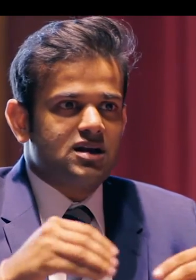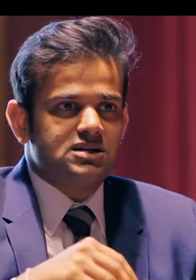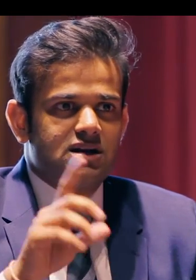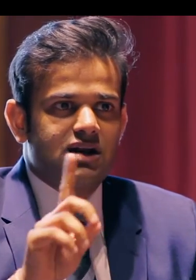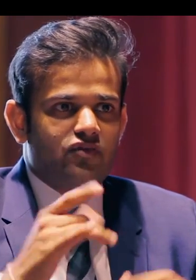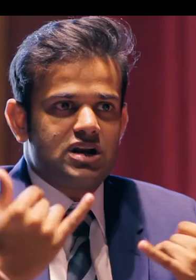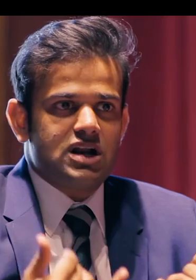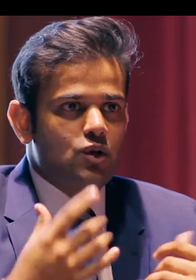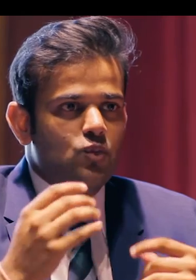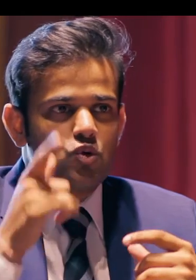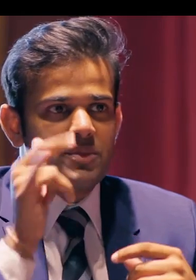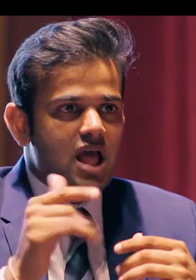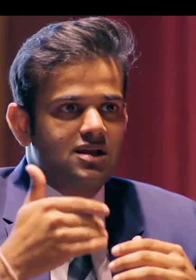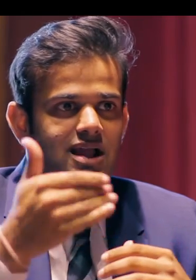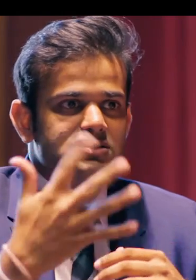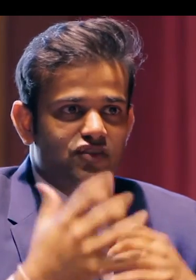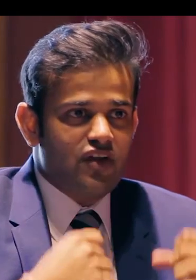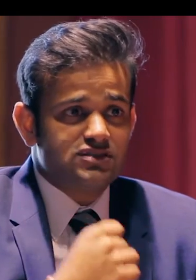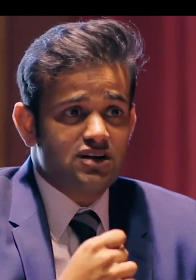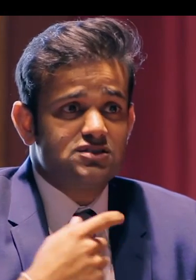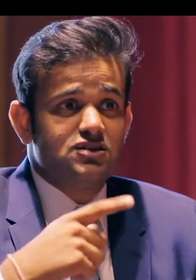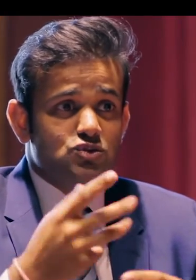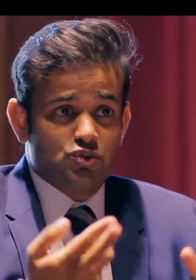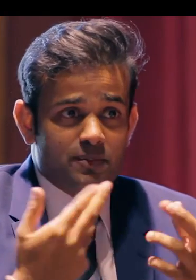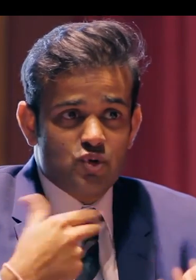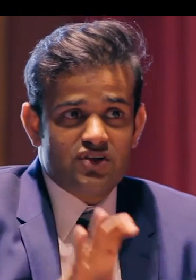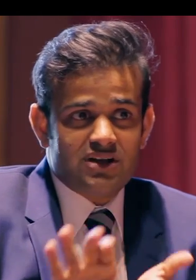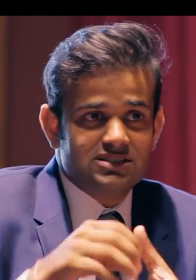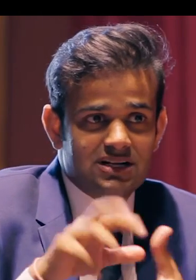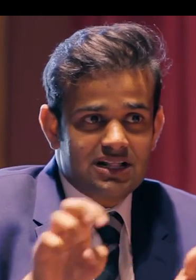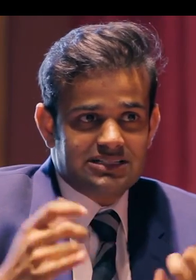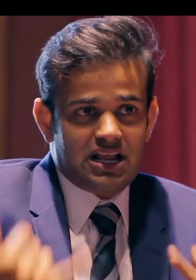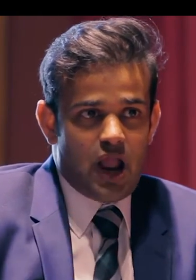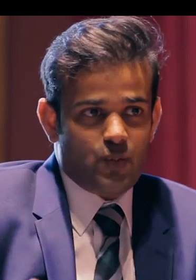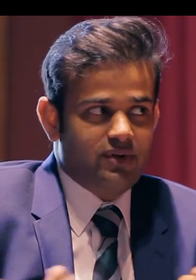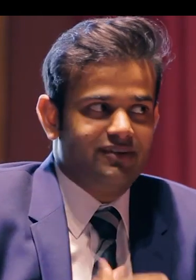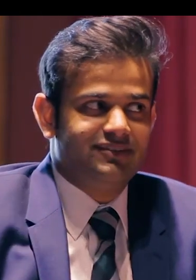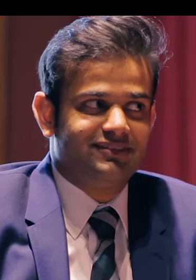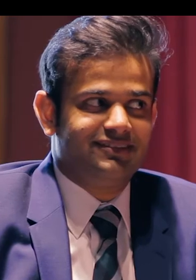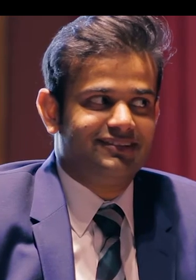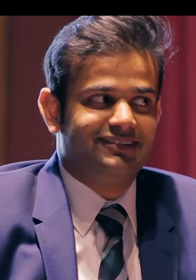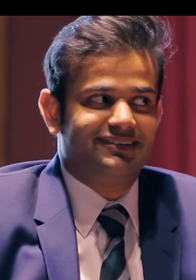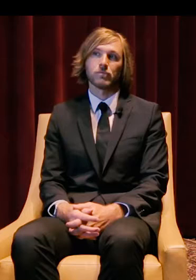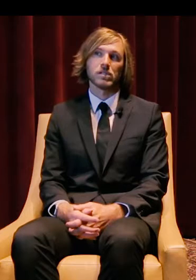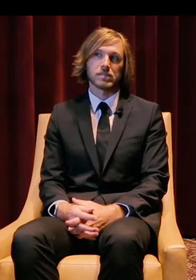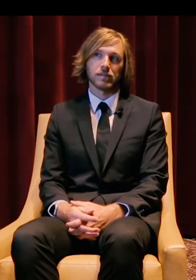how is the real estate market in Denver, and what will that look like in five years? Do you recommend anybody investing in real estate?